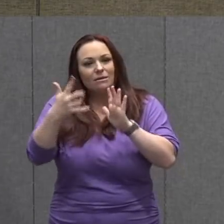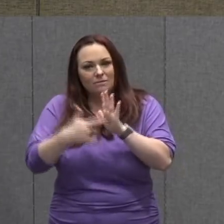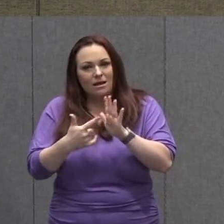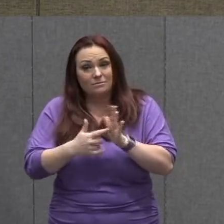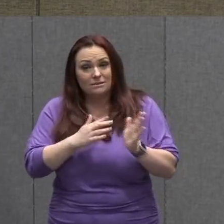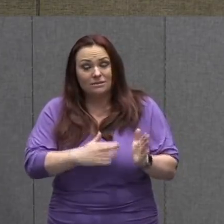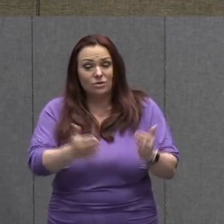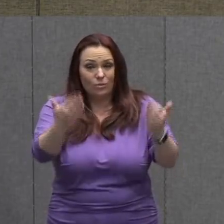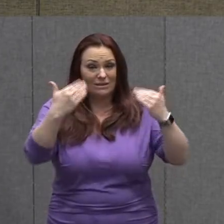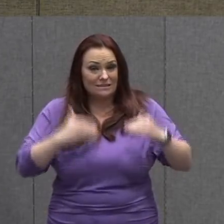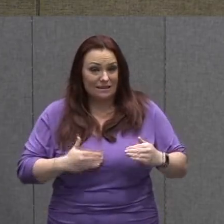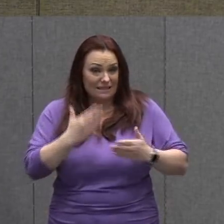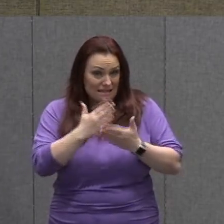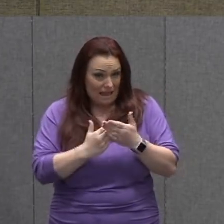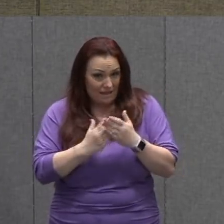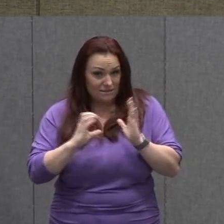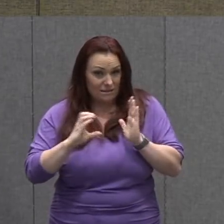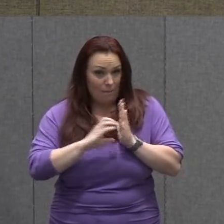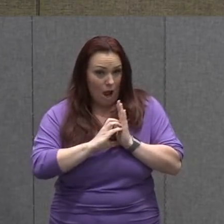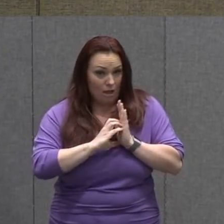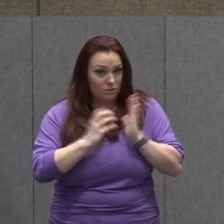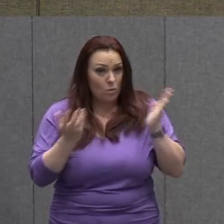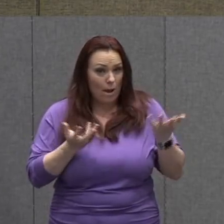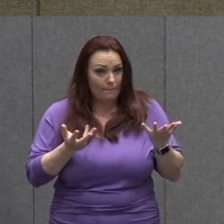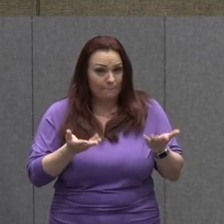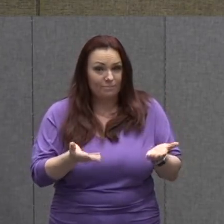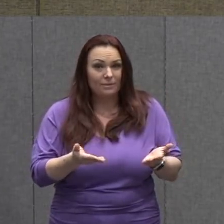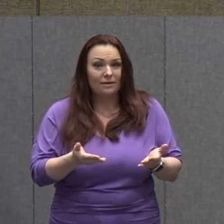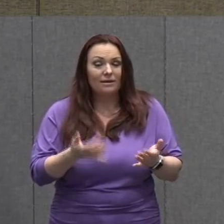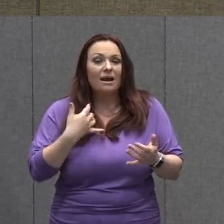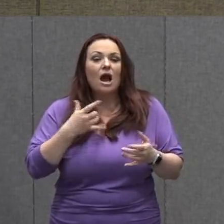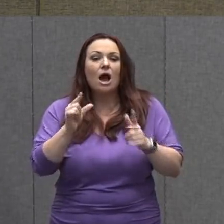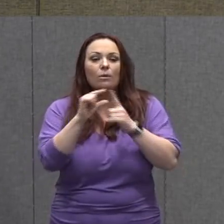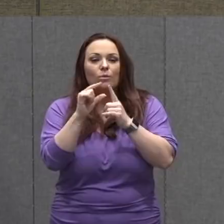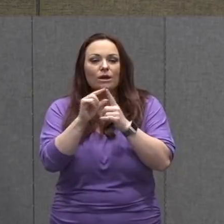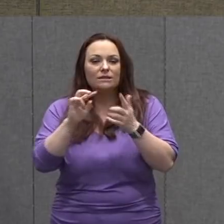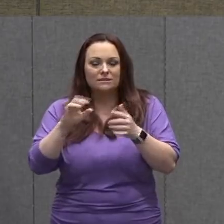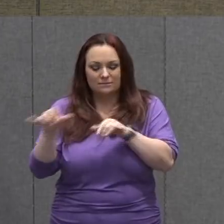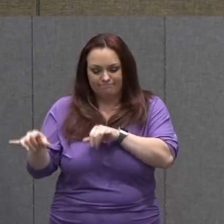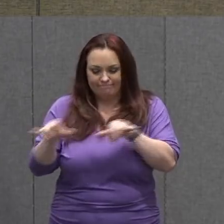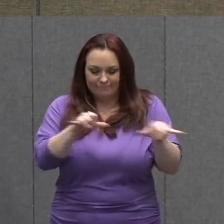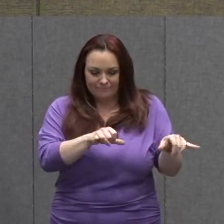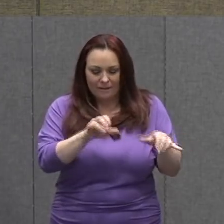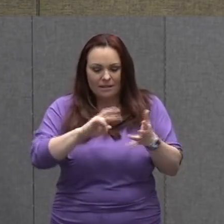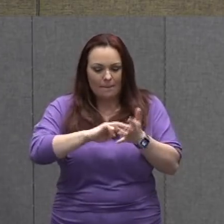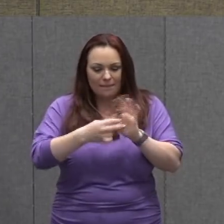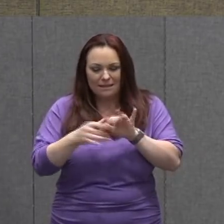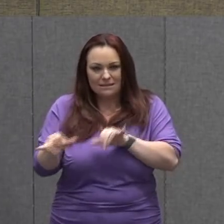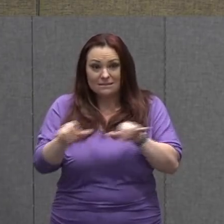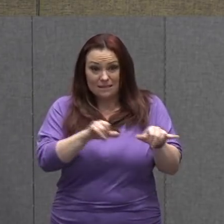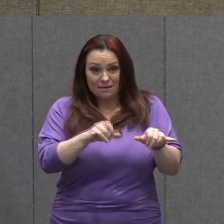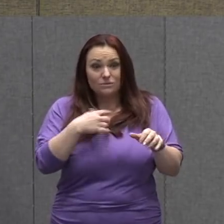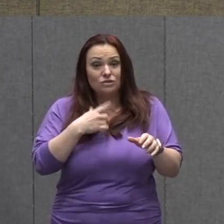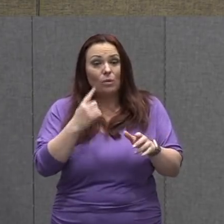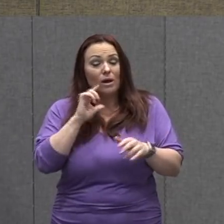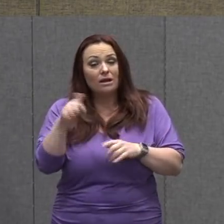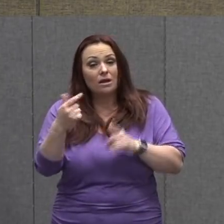Do you remember what goes here? Our synonyms, exactly. So another word with a similar meaning.